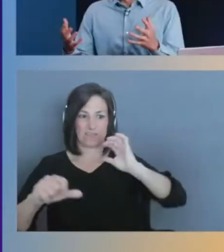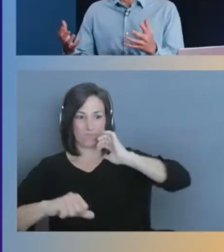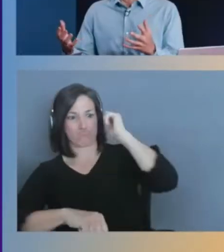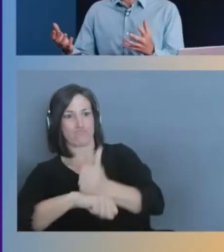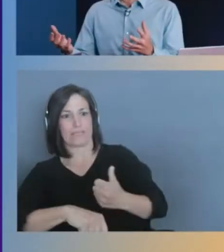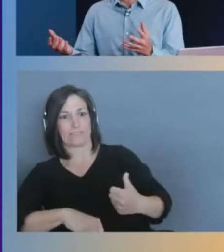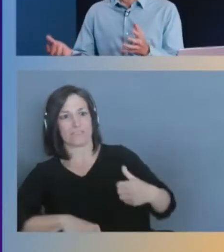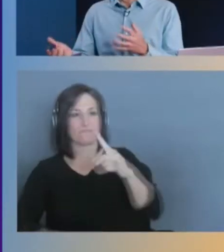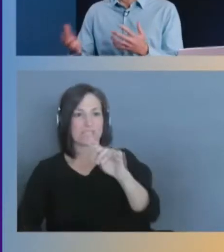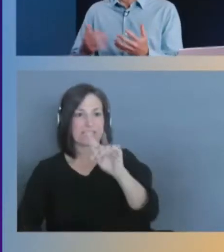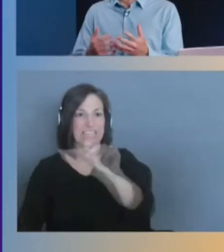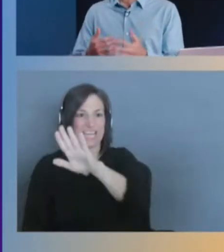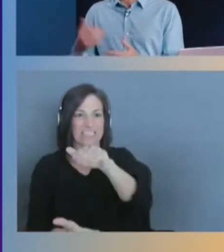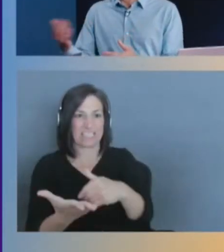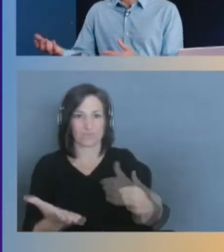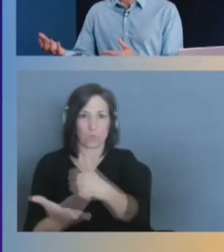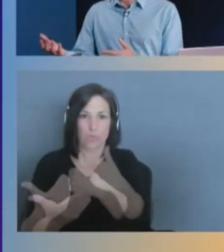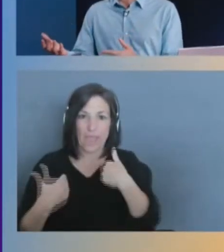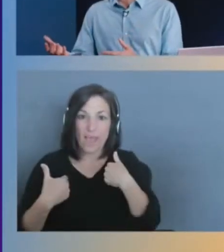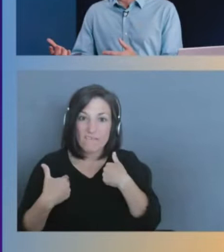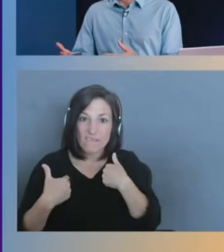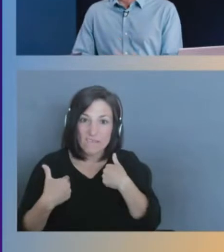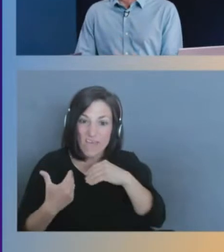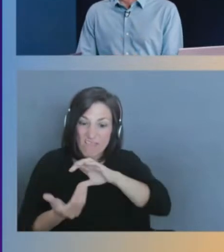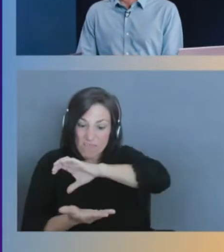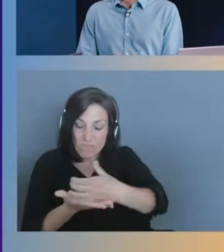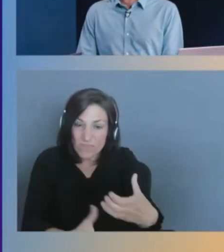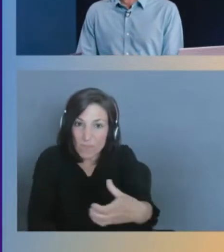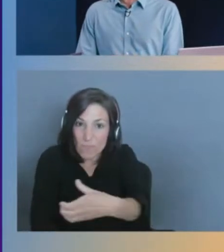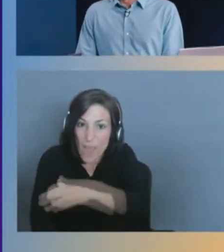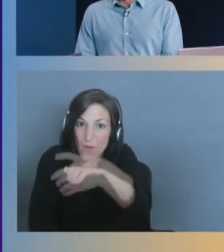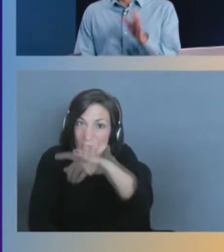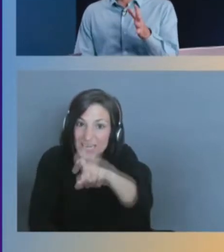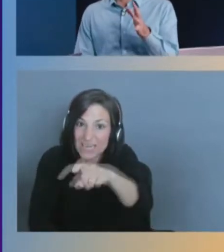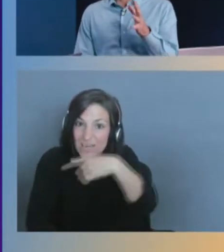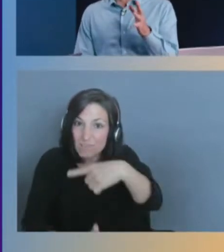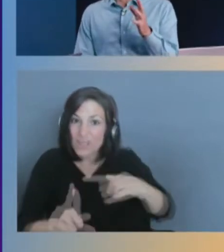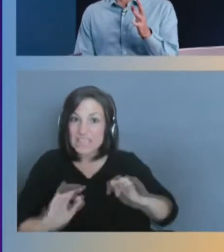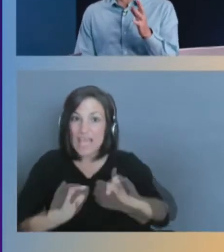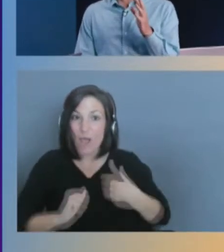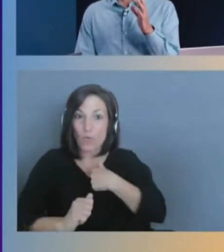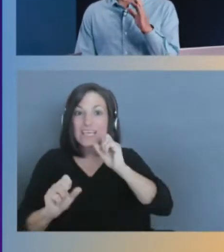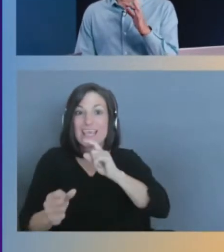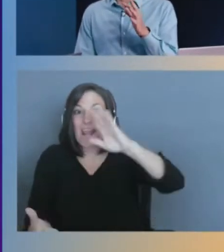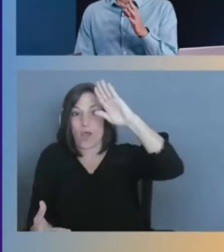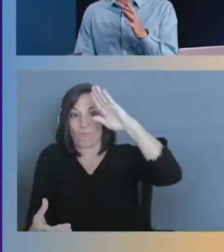the amount of power that's both required and what we're able to do to offset it. One other thing I wanted to kind of touch on here